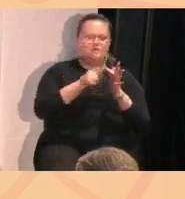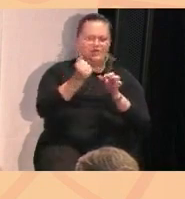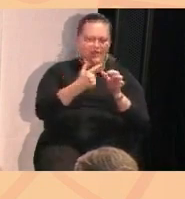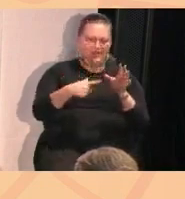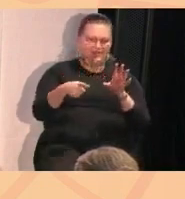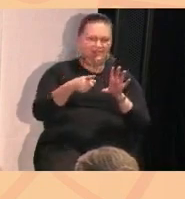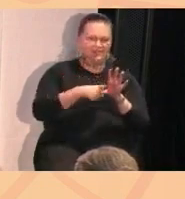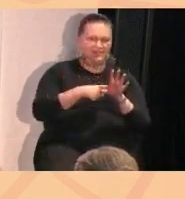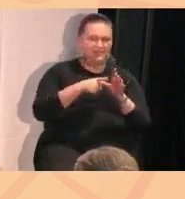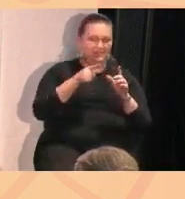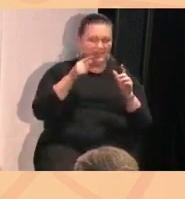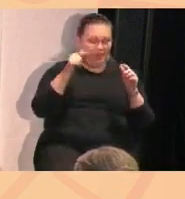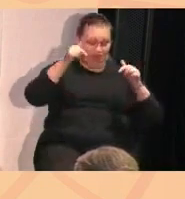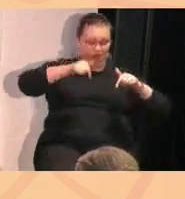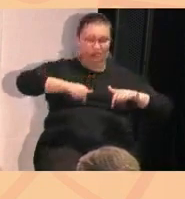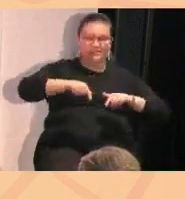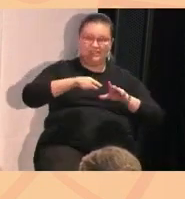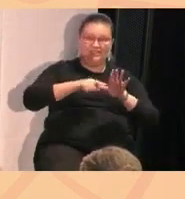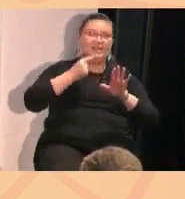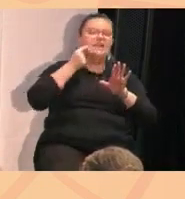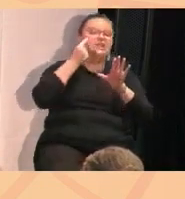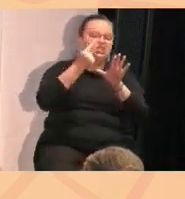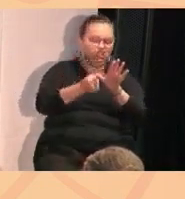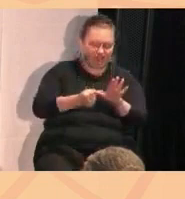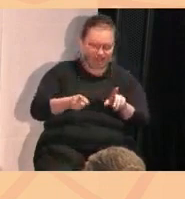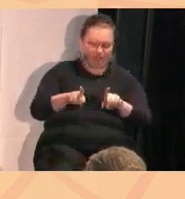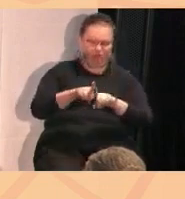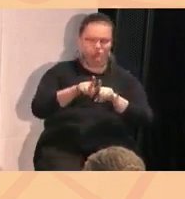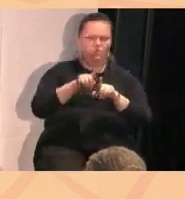And I'll do other things now in the future.